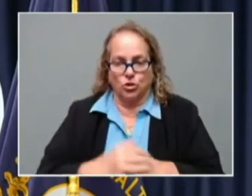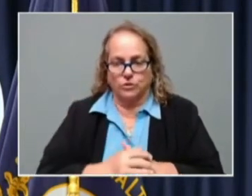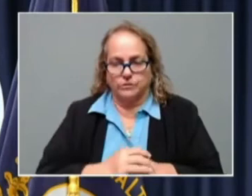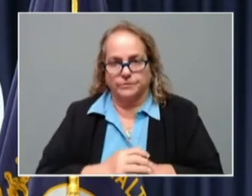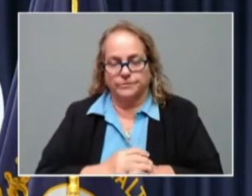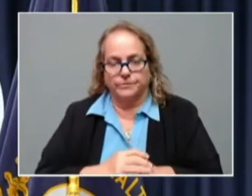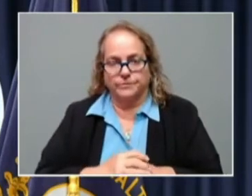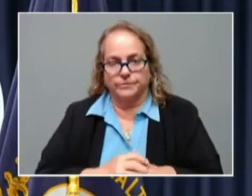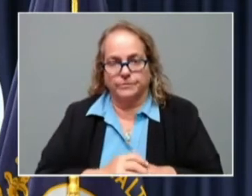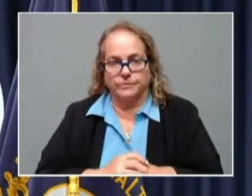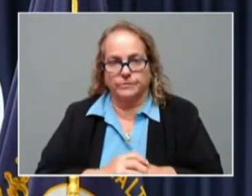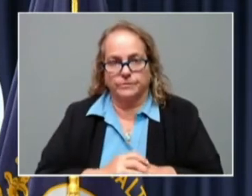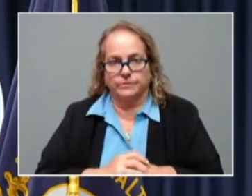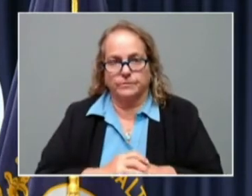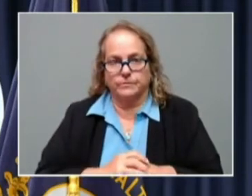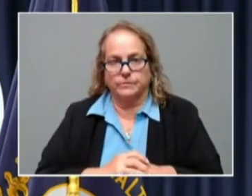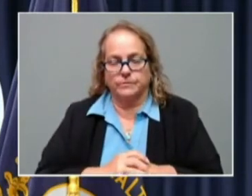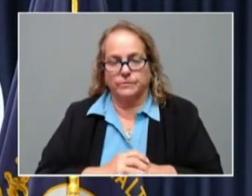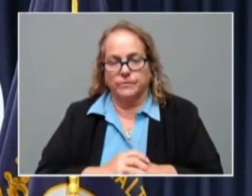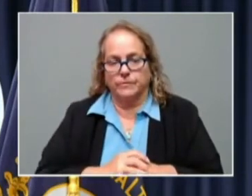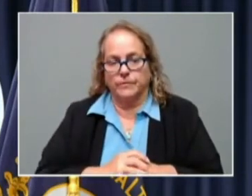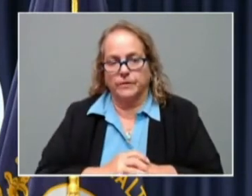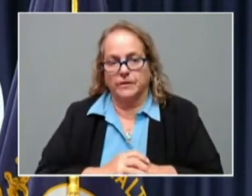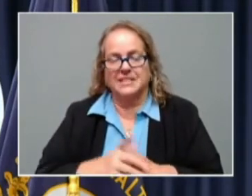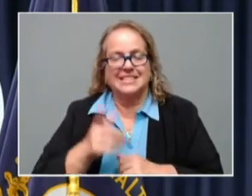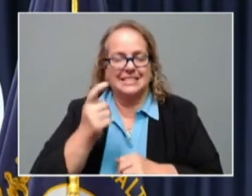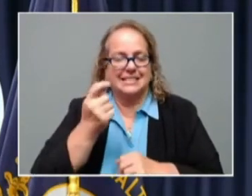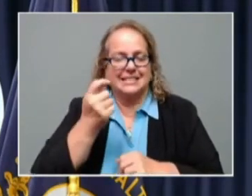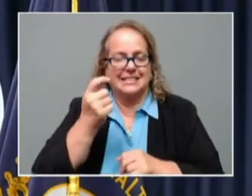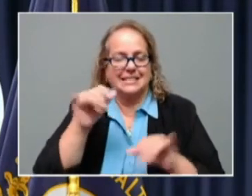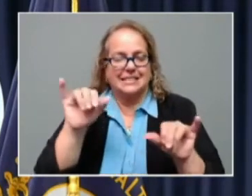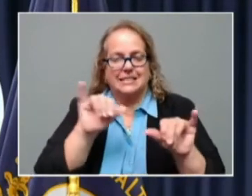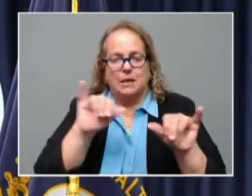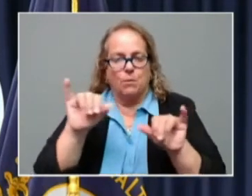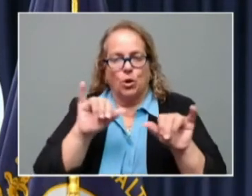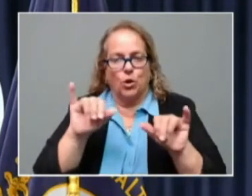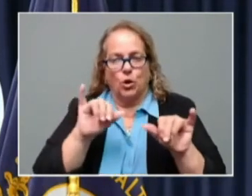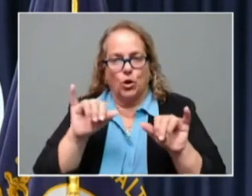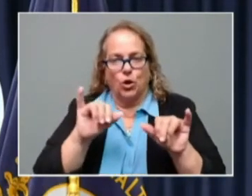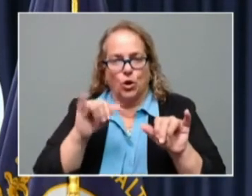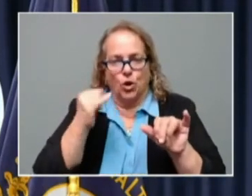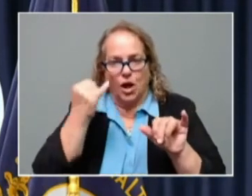Yeah, thank you. Kind of on a similar note, I wanted to ask NPR put out these